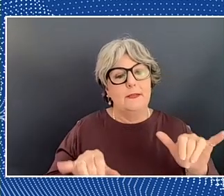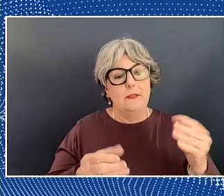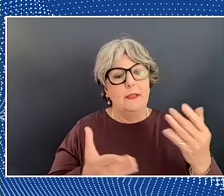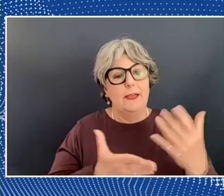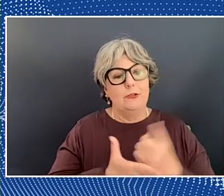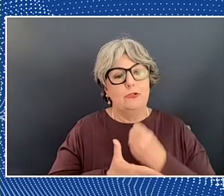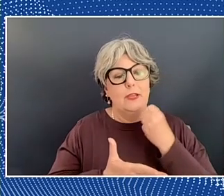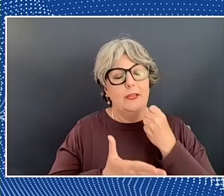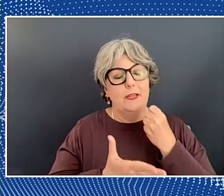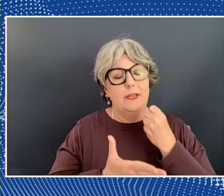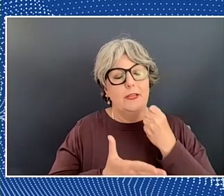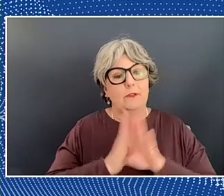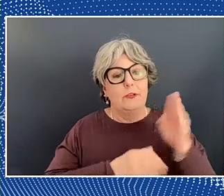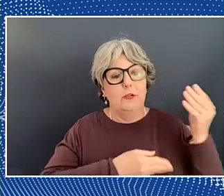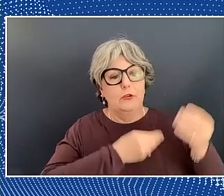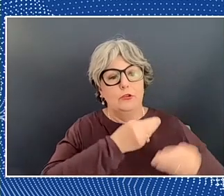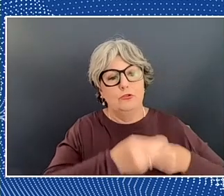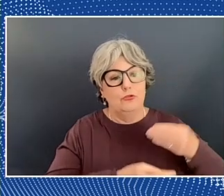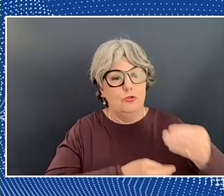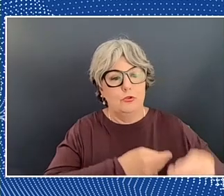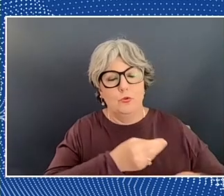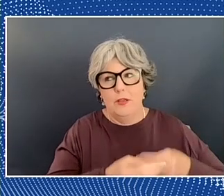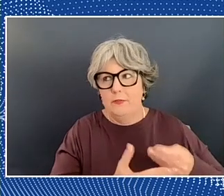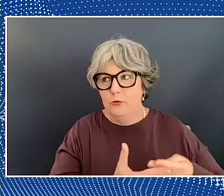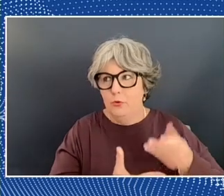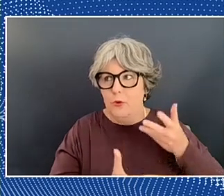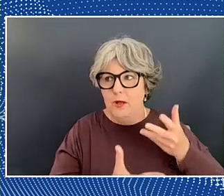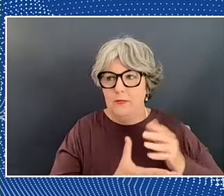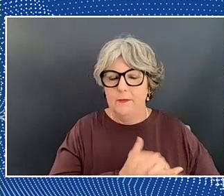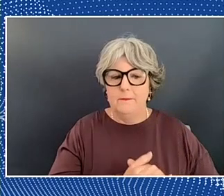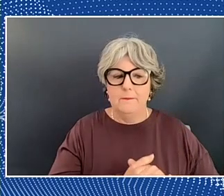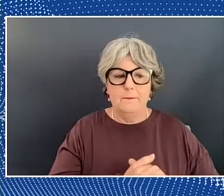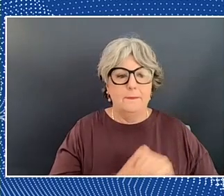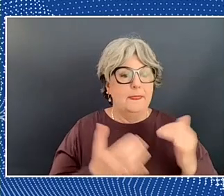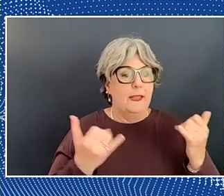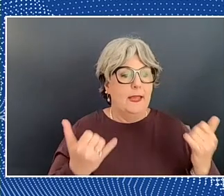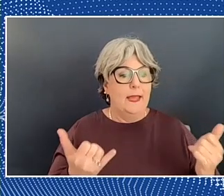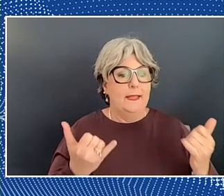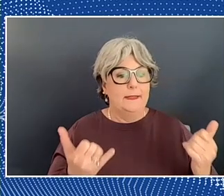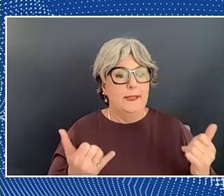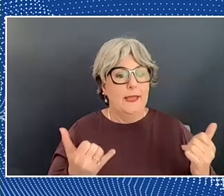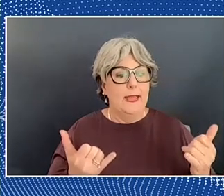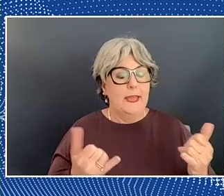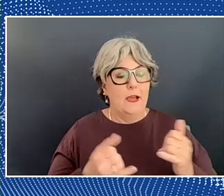create generational wealth. And now I am in a space where I am ready